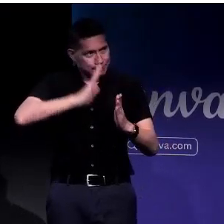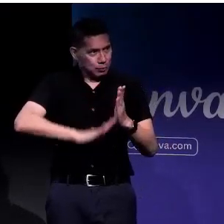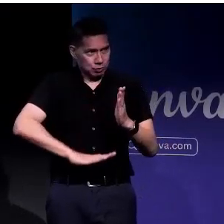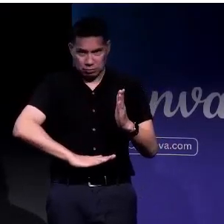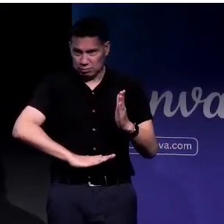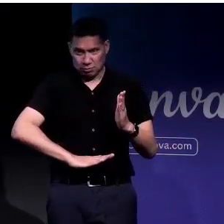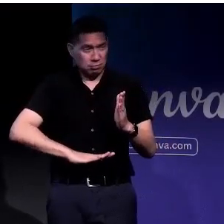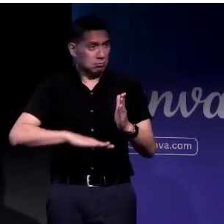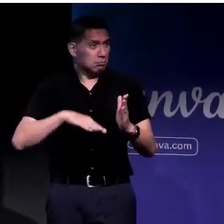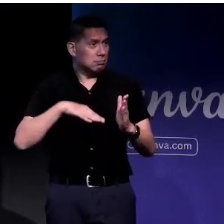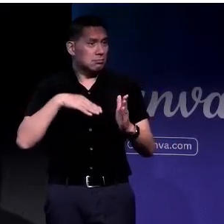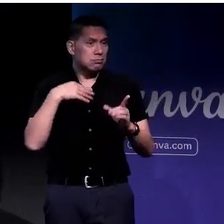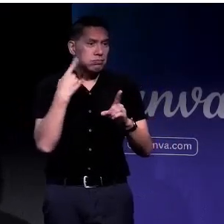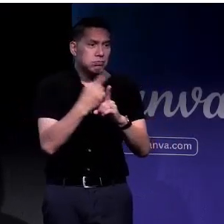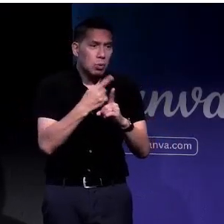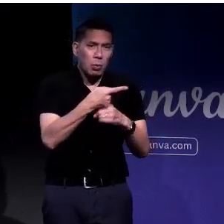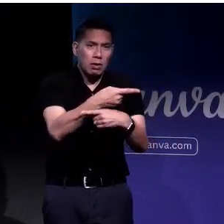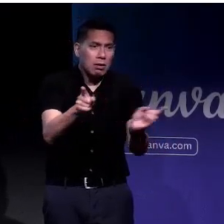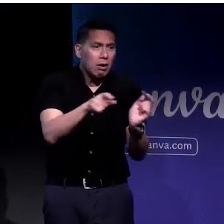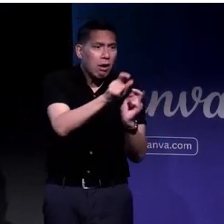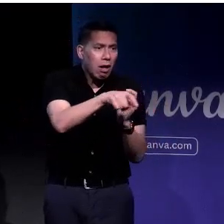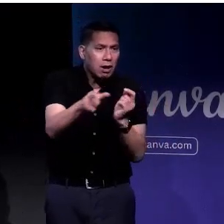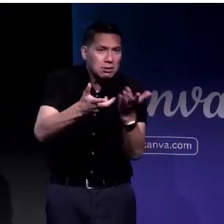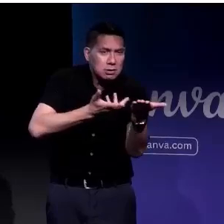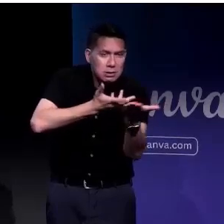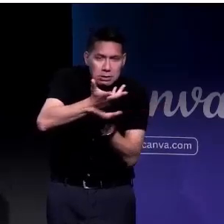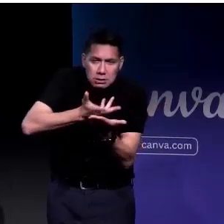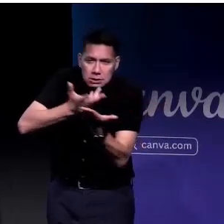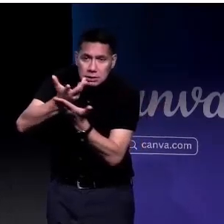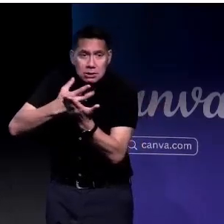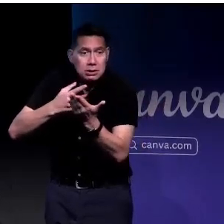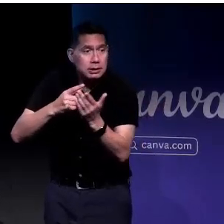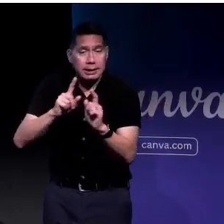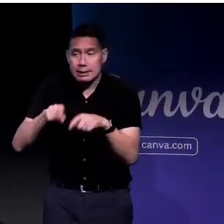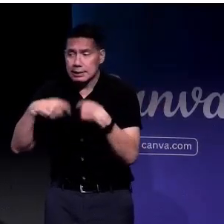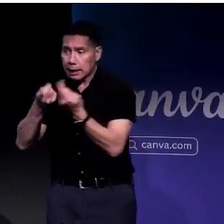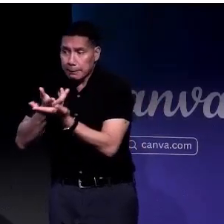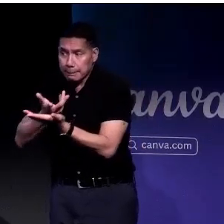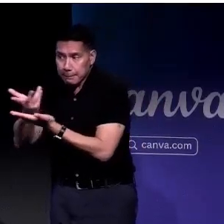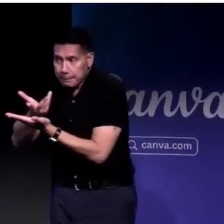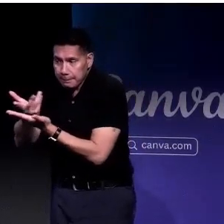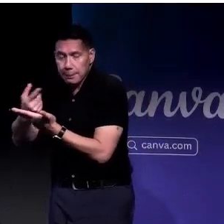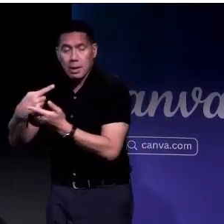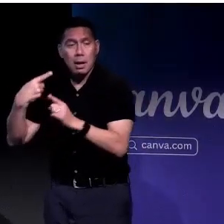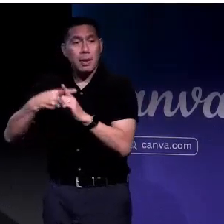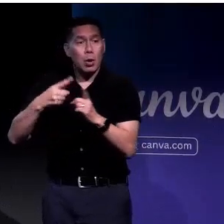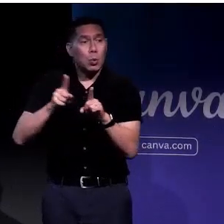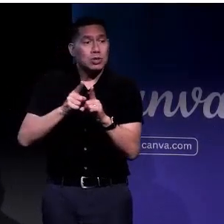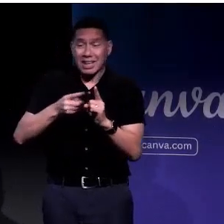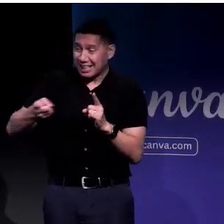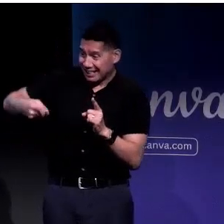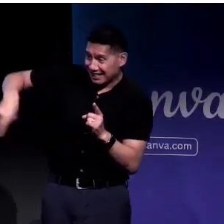talking to our clients and to our team members and to also many of our team members who have lived experience.